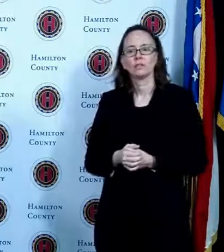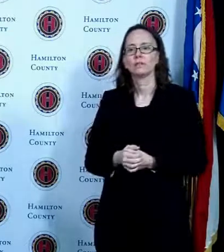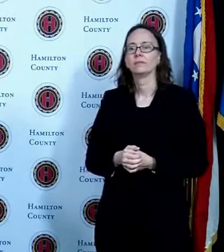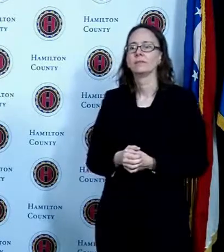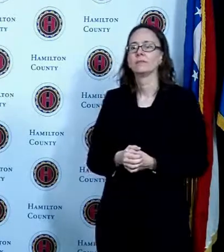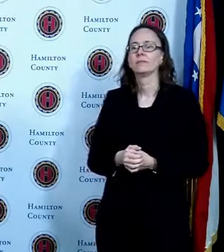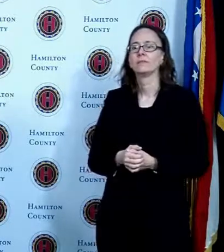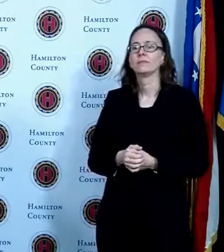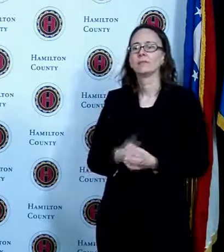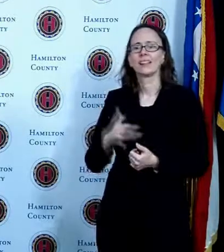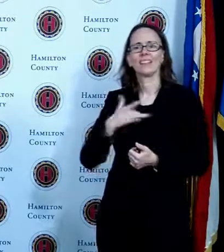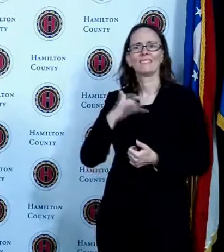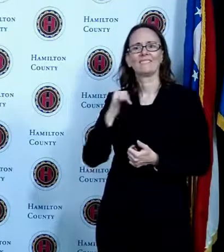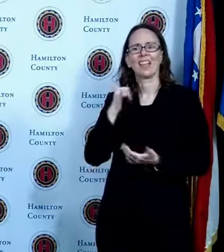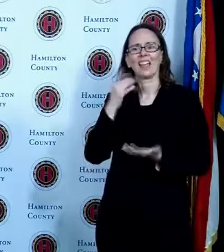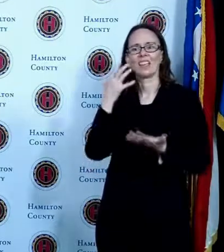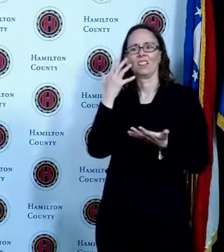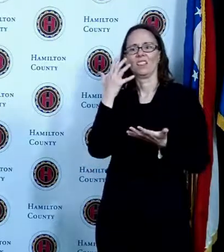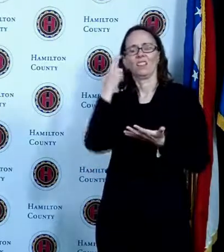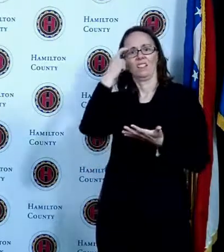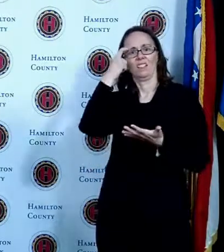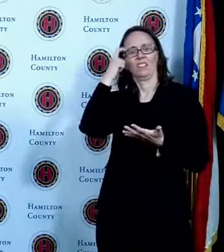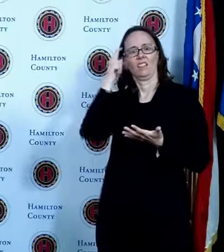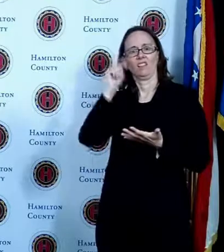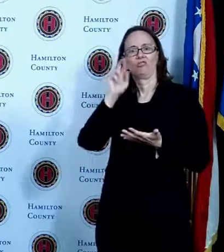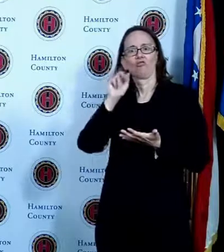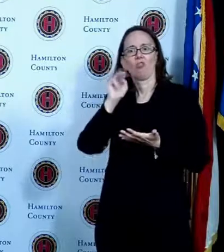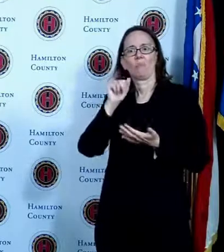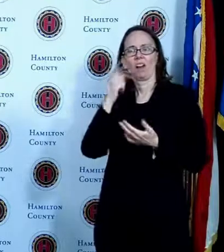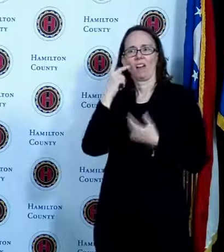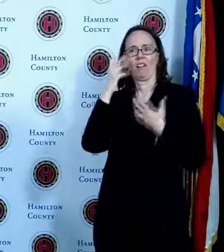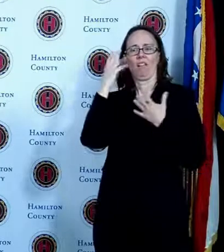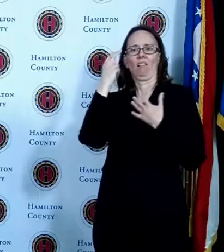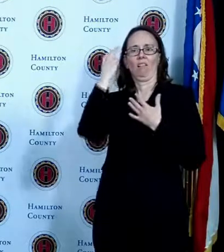disheartening because there are a lot of people who work on this every day and